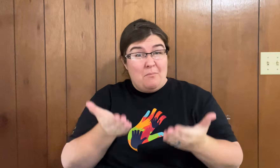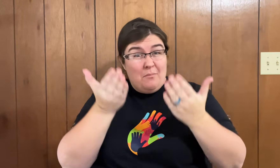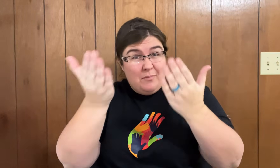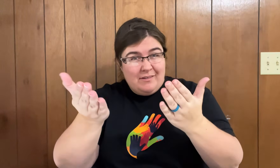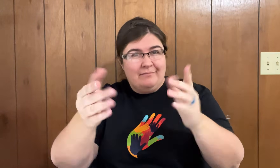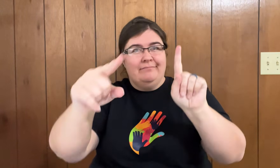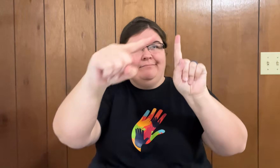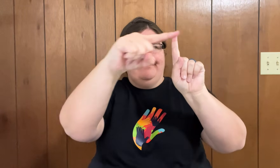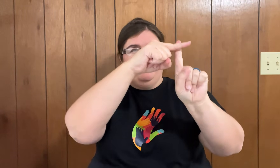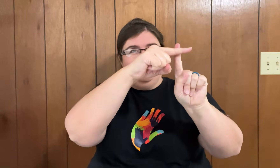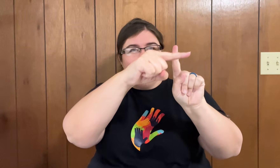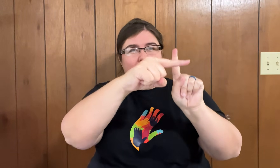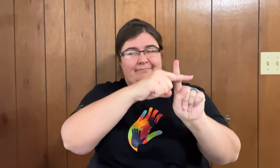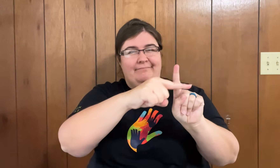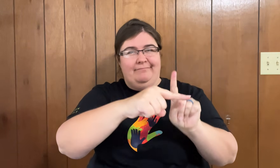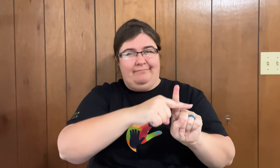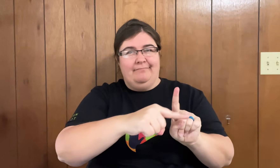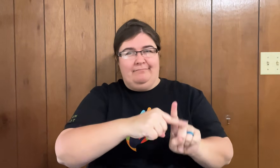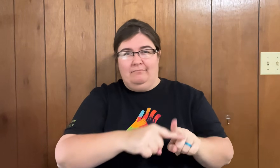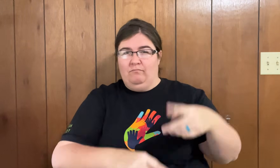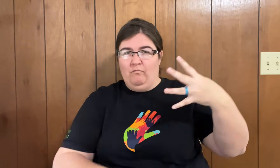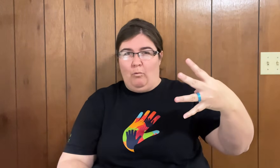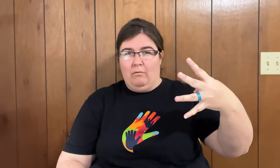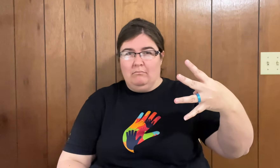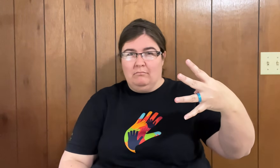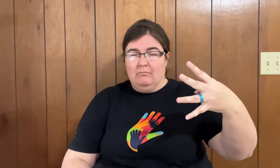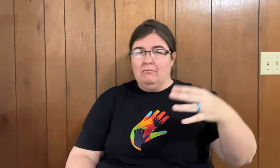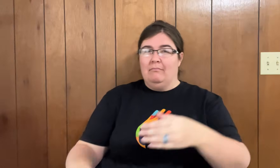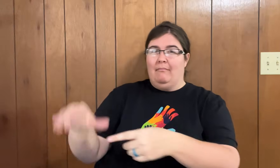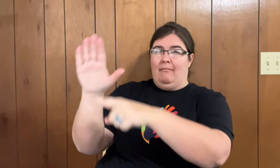I'm now going to present 4 pros for formal